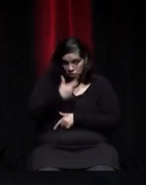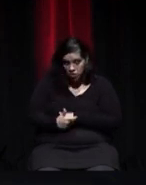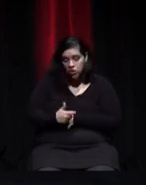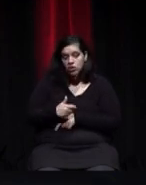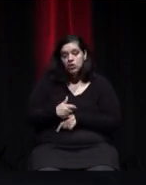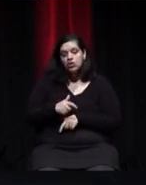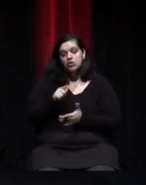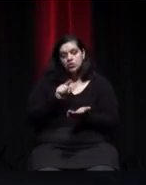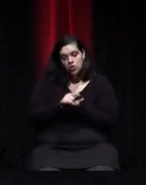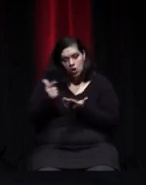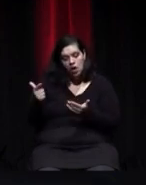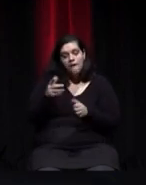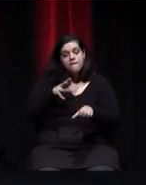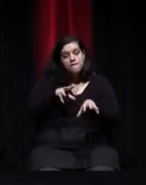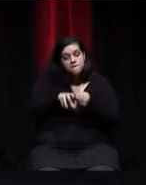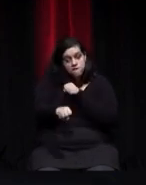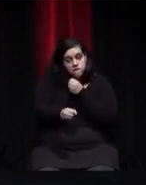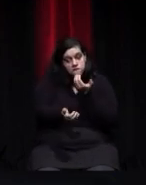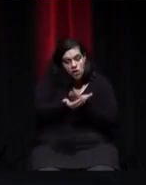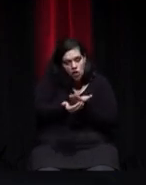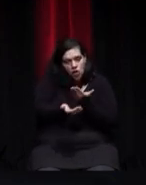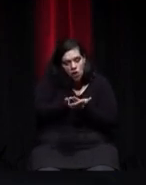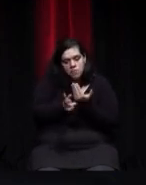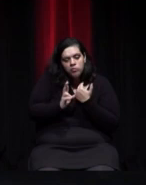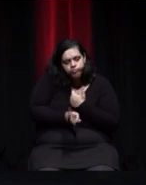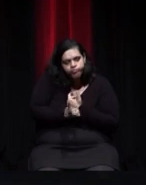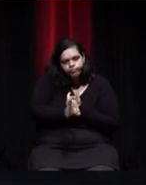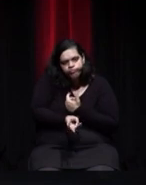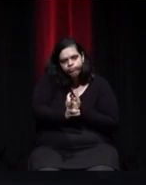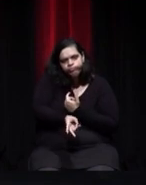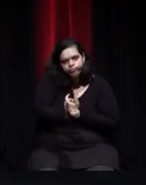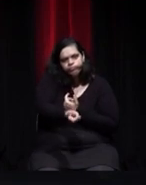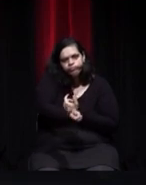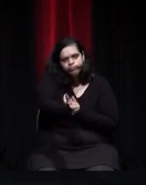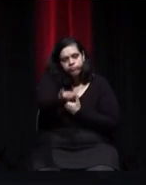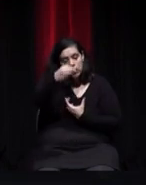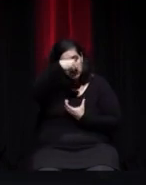and be continuously so in an environment of independence